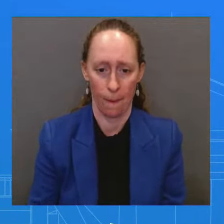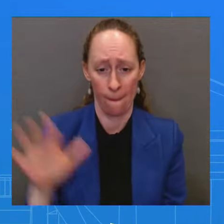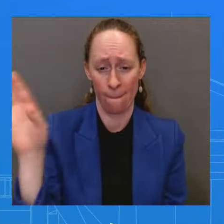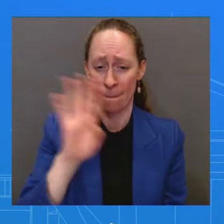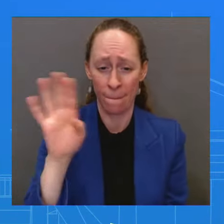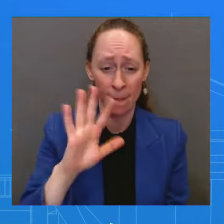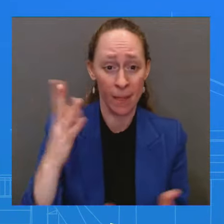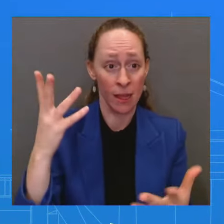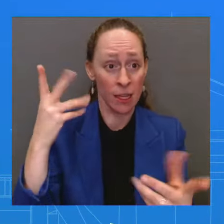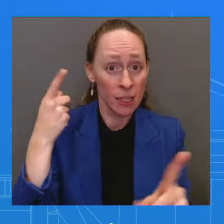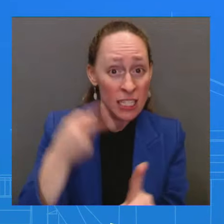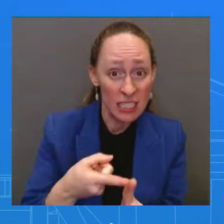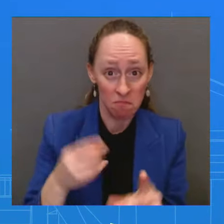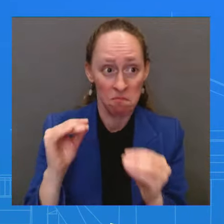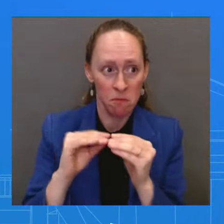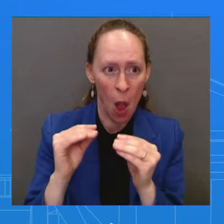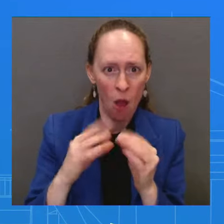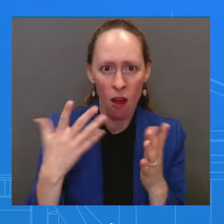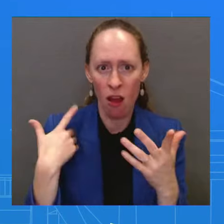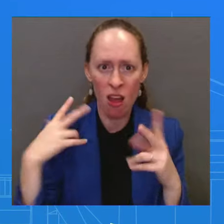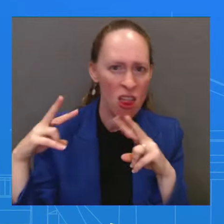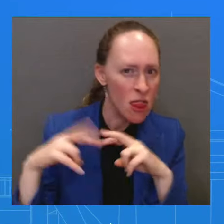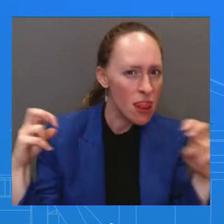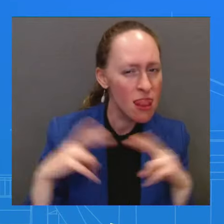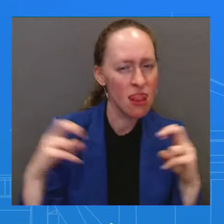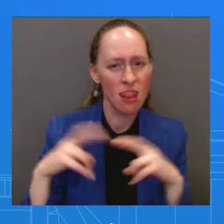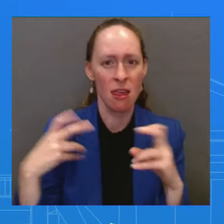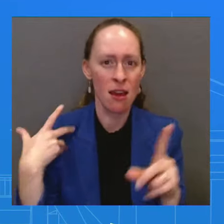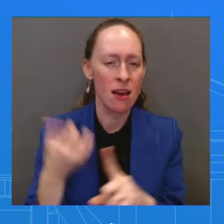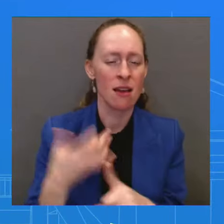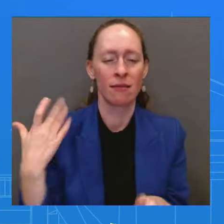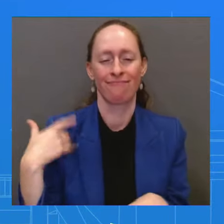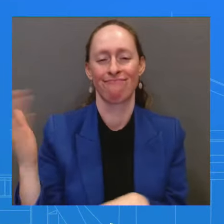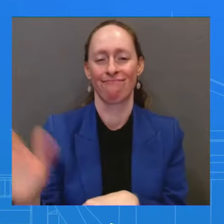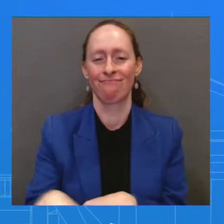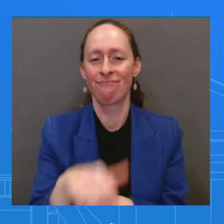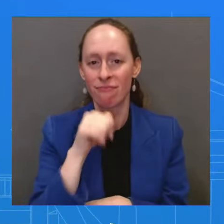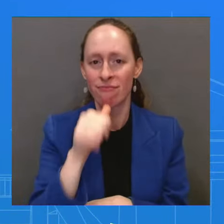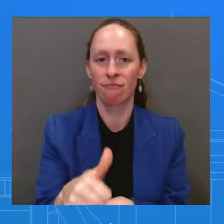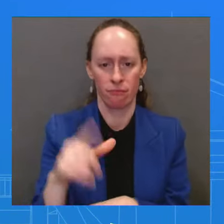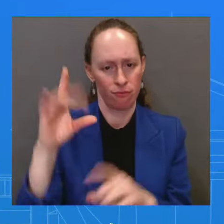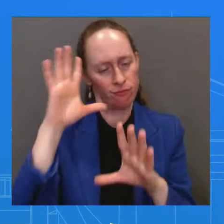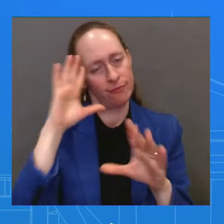But the President has been known, for a long time, to work in a bipartisan way and have -- you know, have pretty good relationships